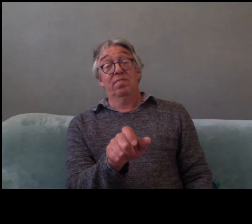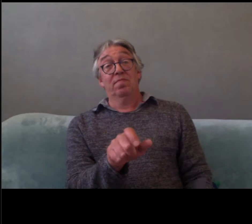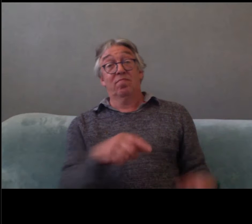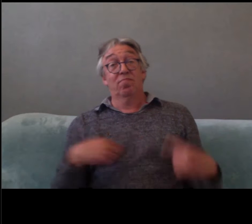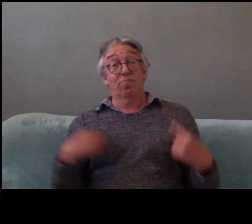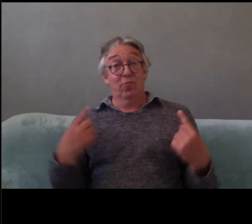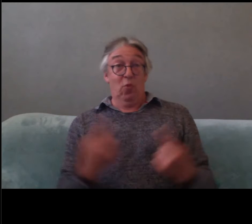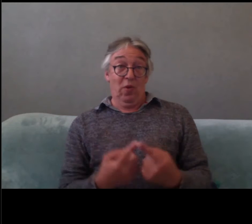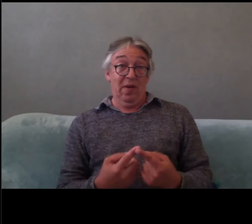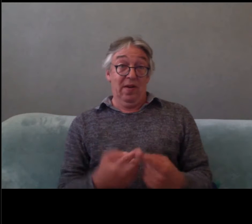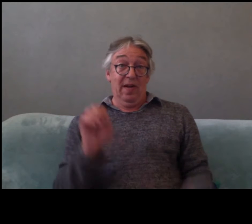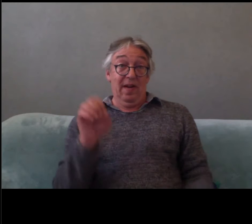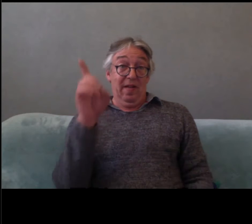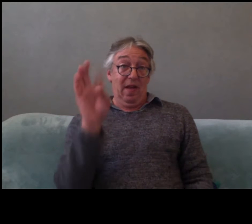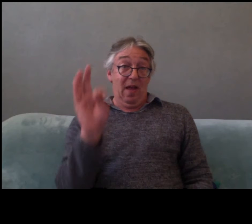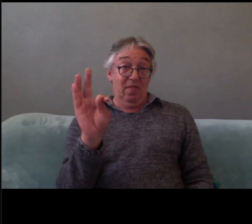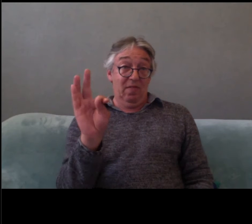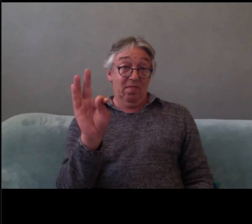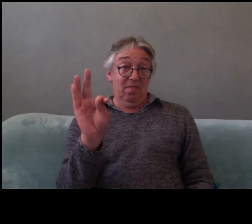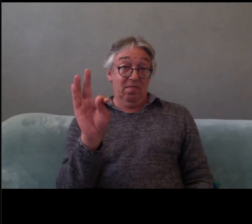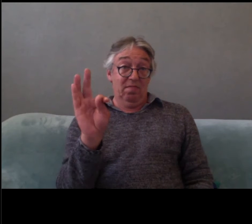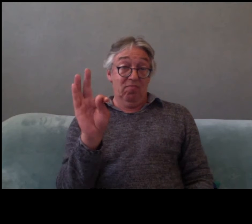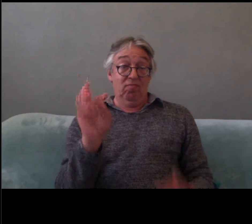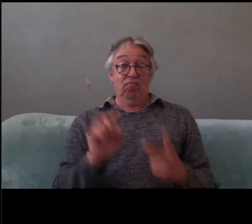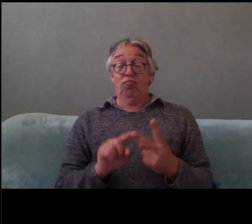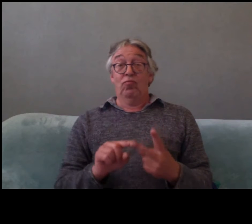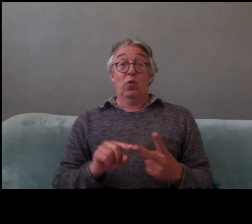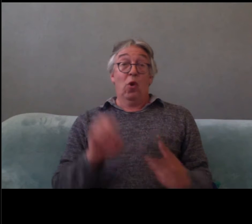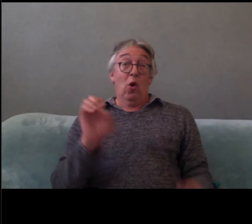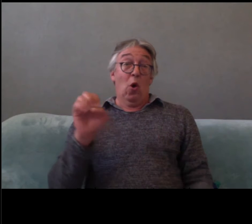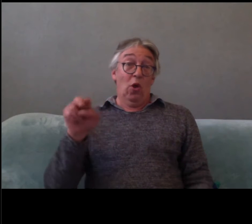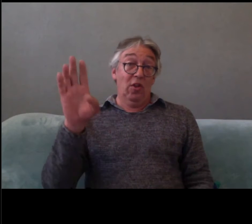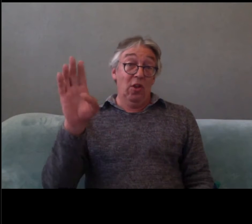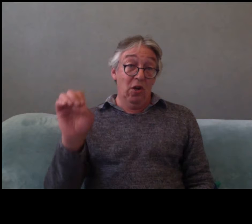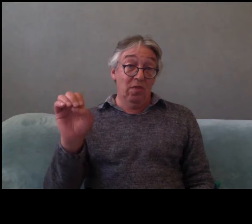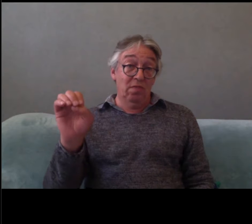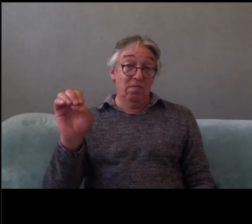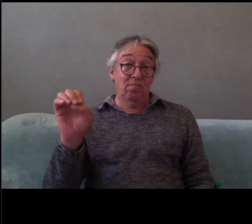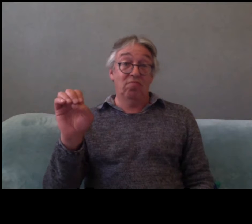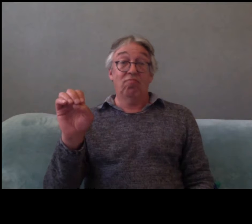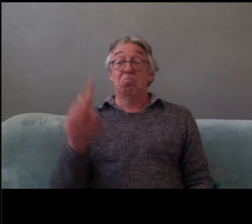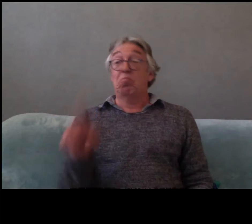and in ONCE, and in other national organisations,